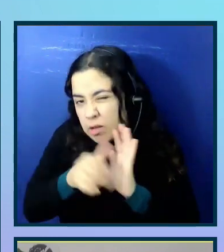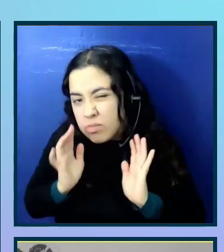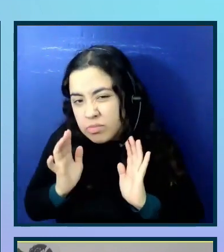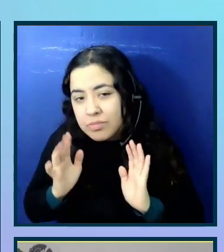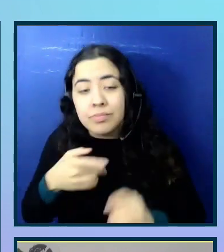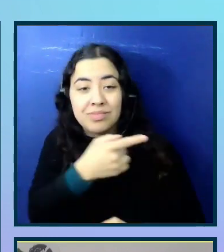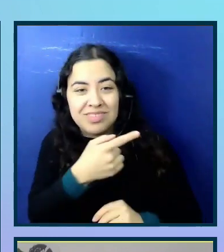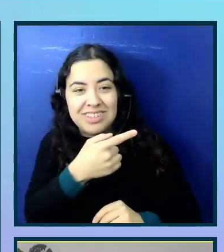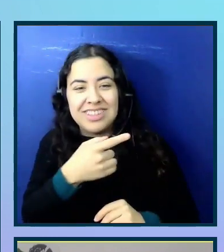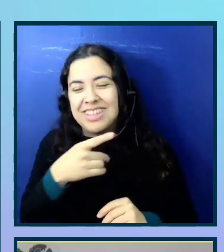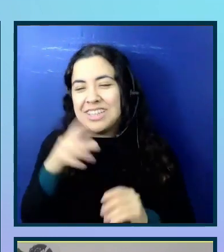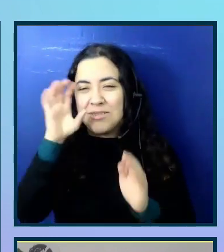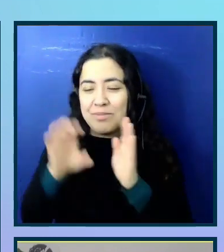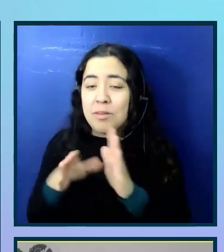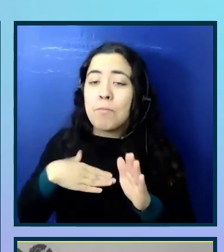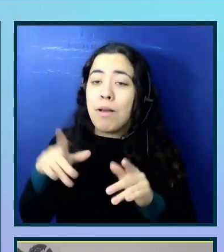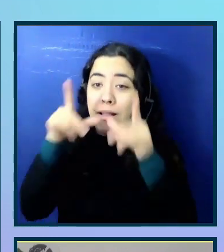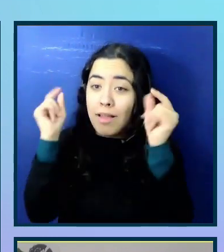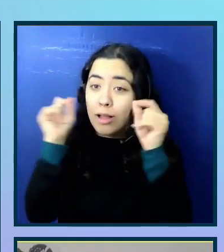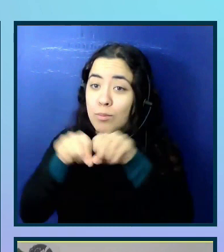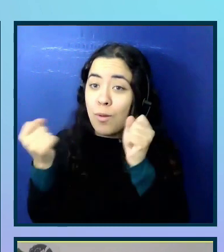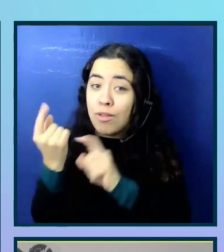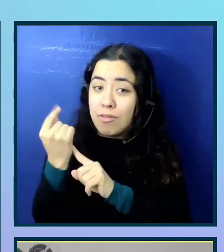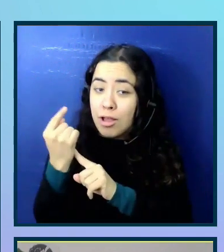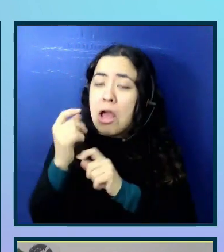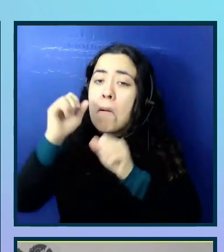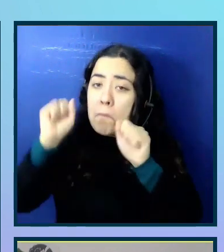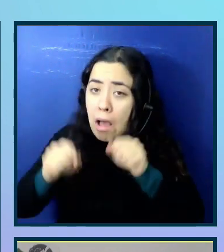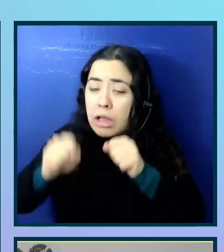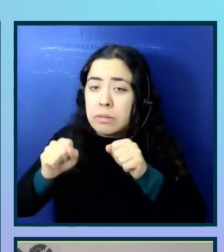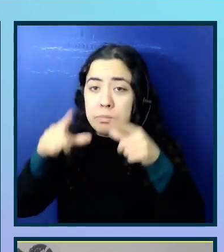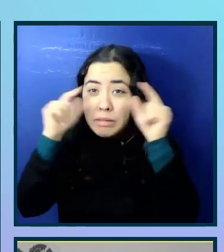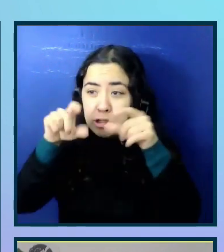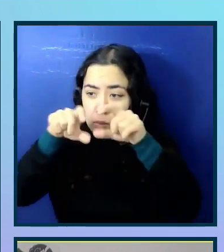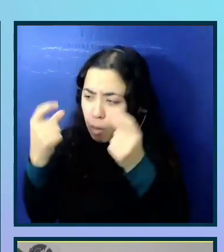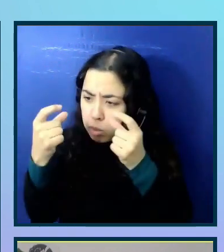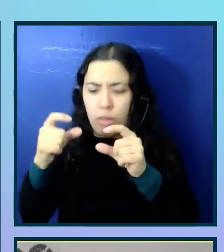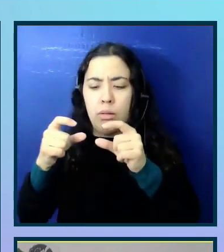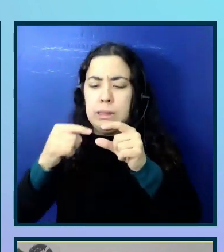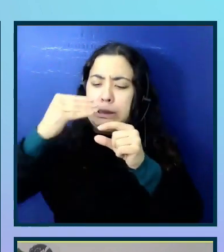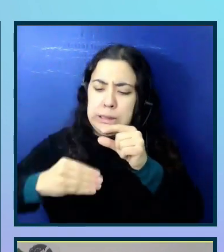from last year. You could try to put duct tape on top of it but let's face it. I had to change them.